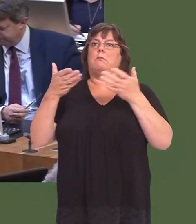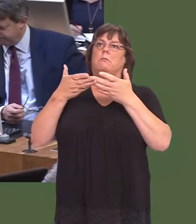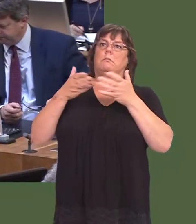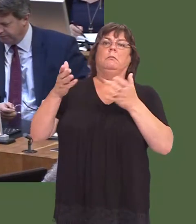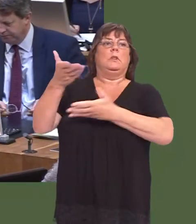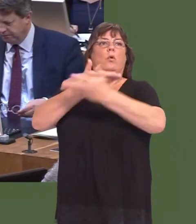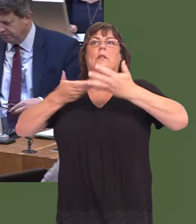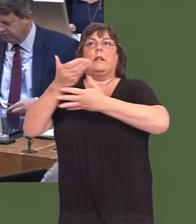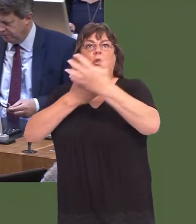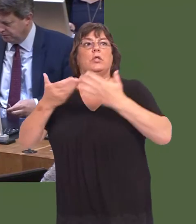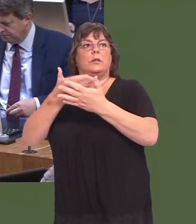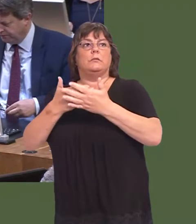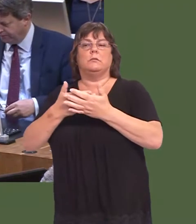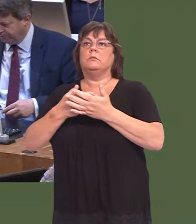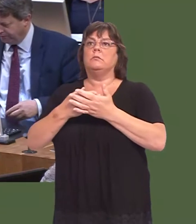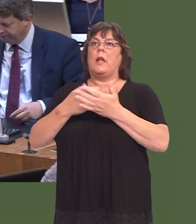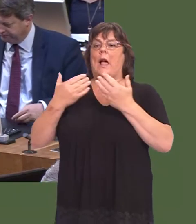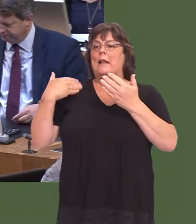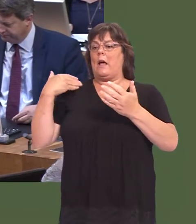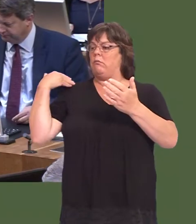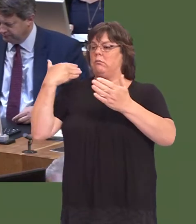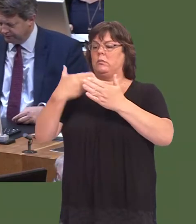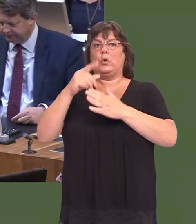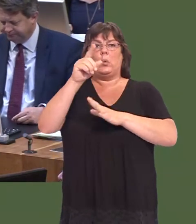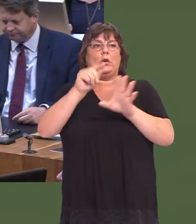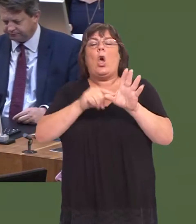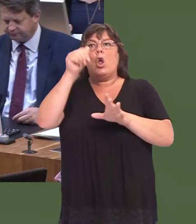And, of course, we see ourselves 20 years onónot without teething troubles, I have